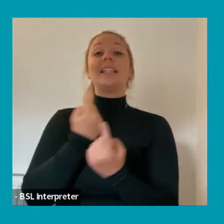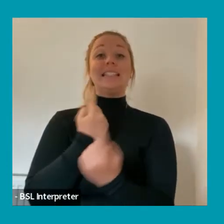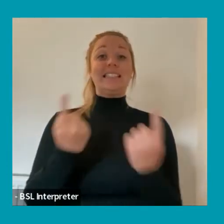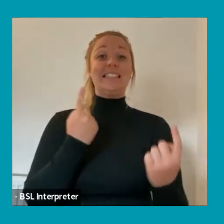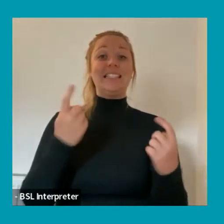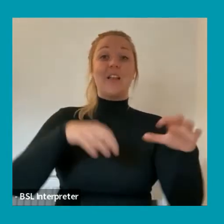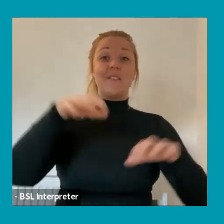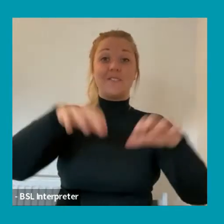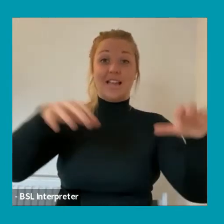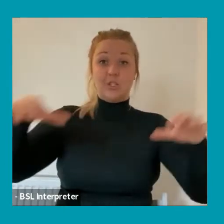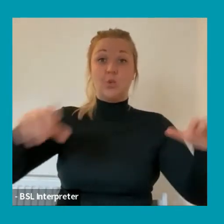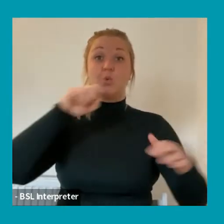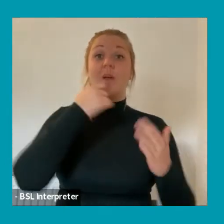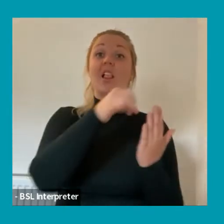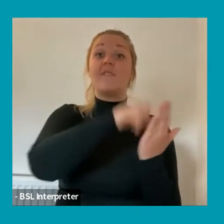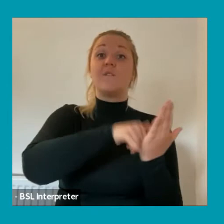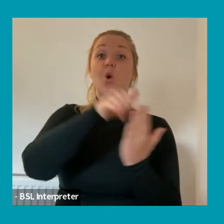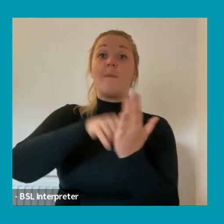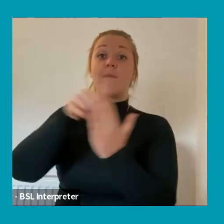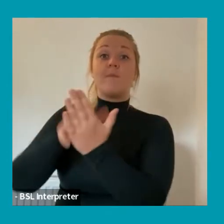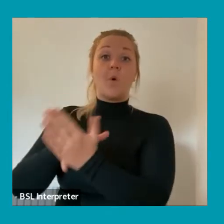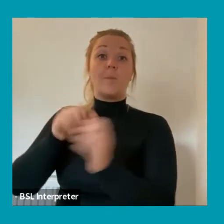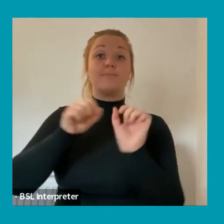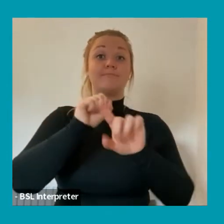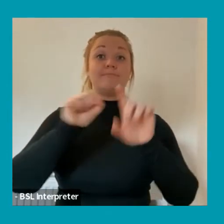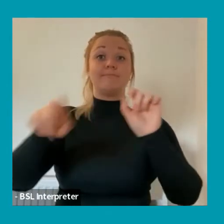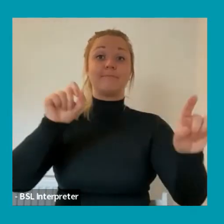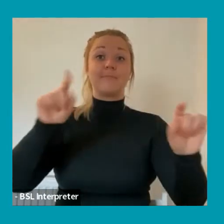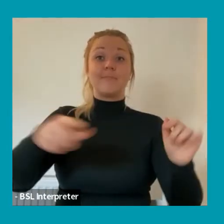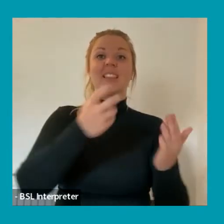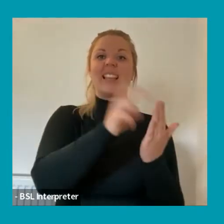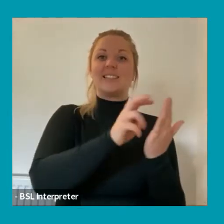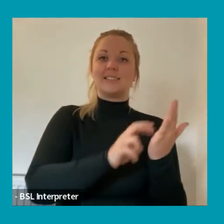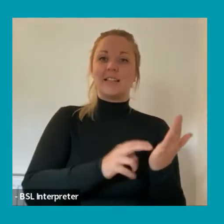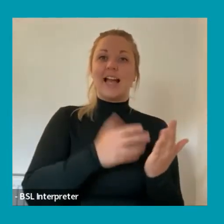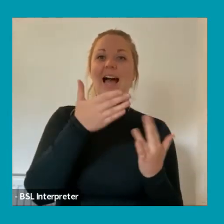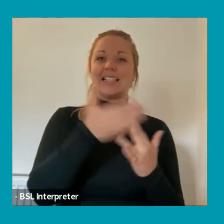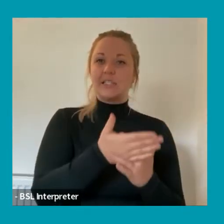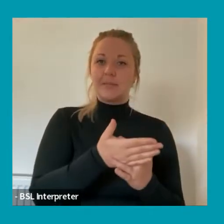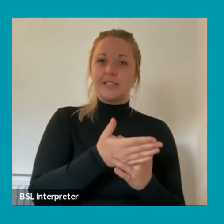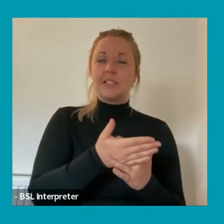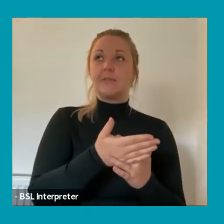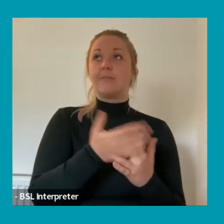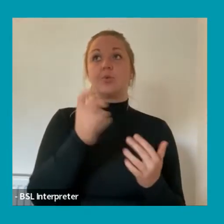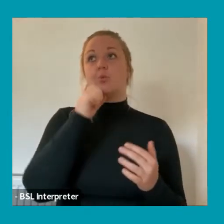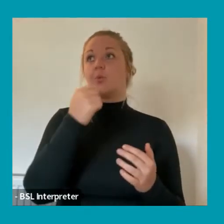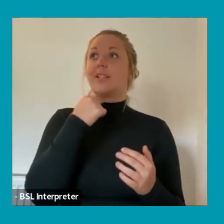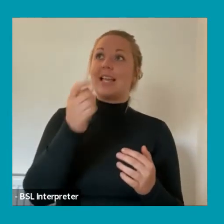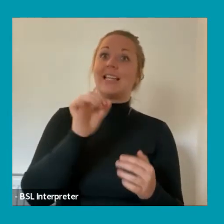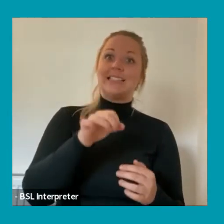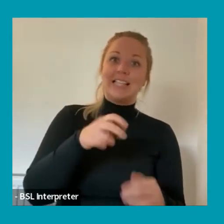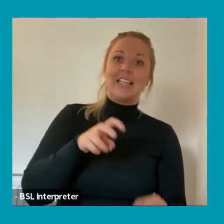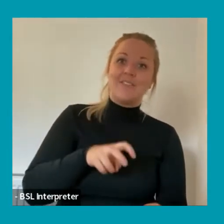When you go on the booking system it has things like, yes, it has step- free access, and lift and accessible toilets.